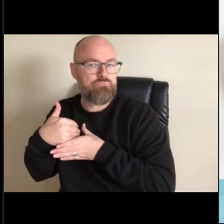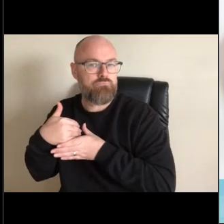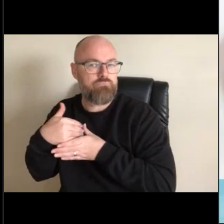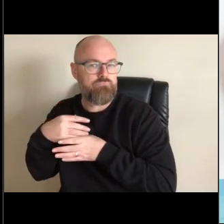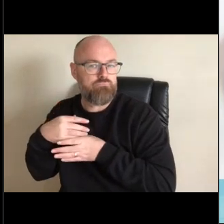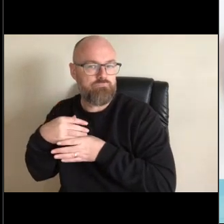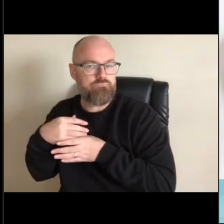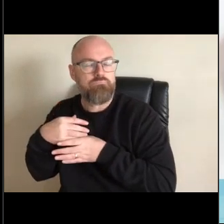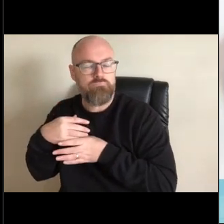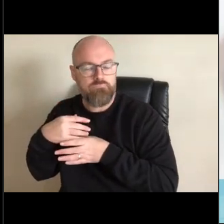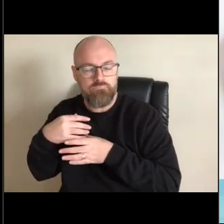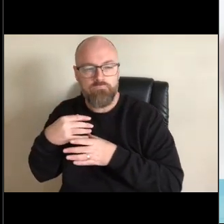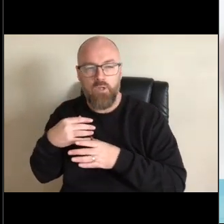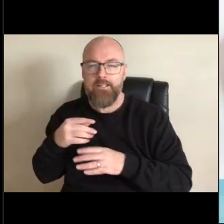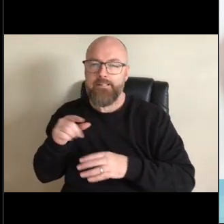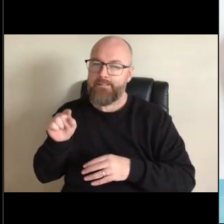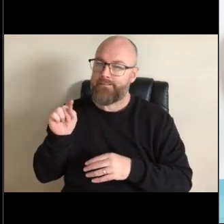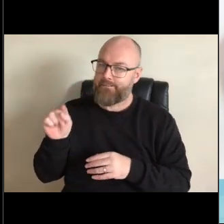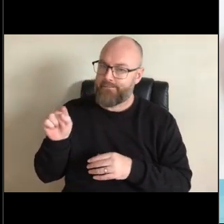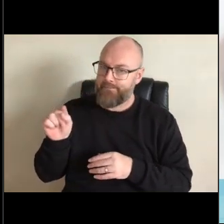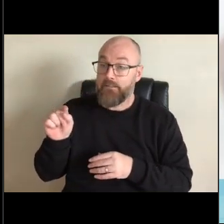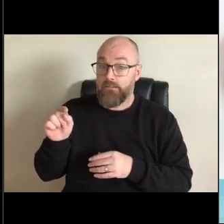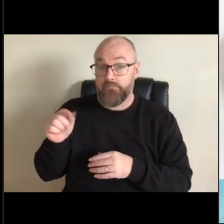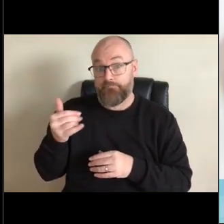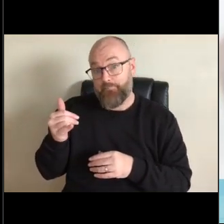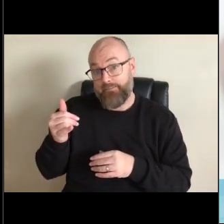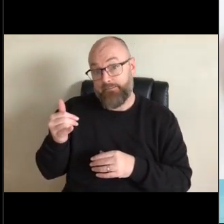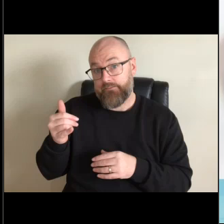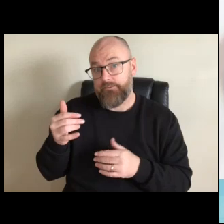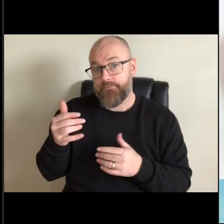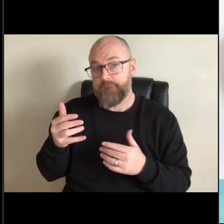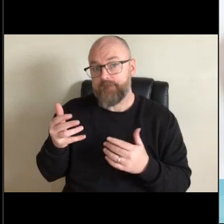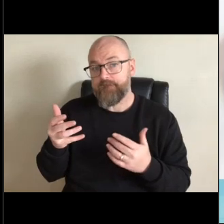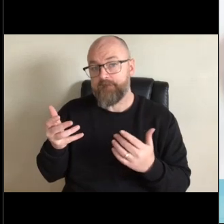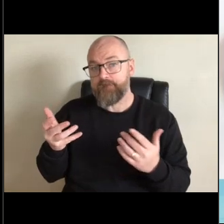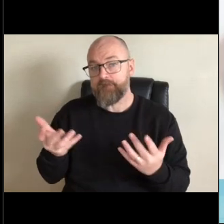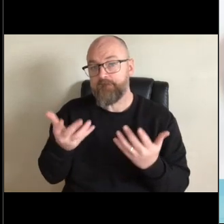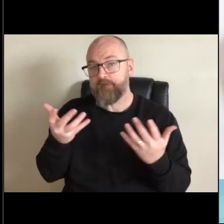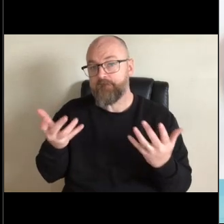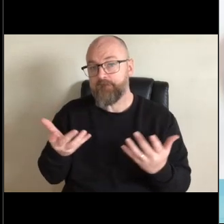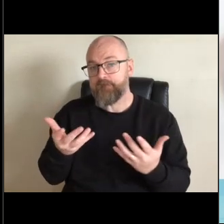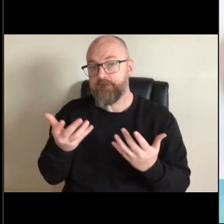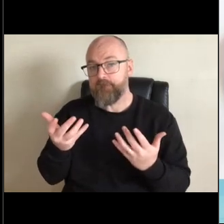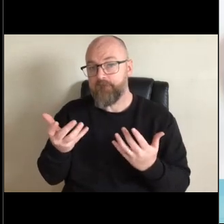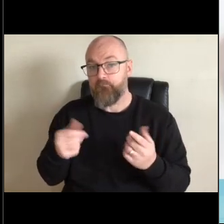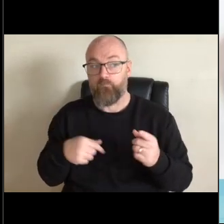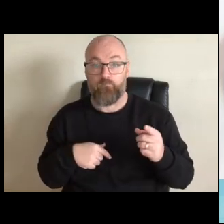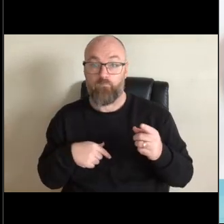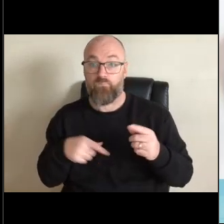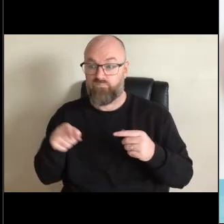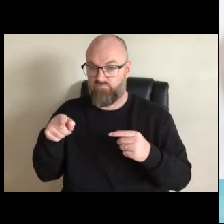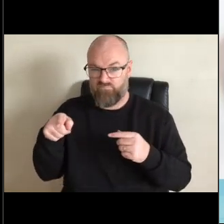the orders then that might be something that the parent who isn't doing the right thing um might